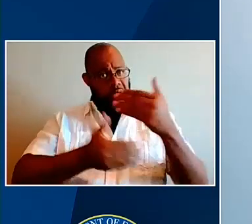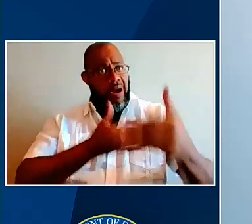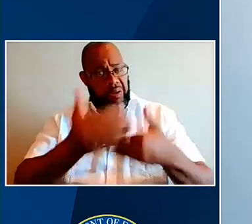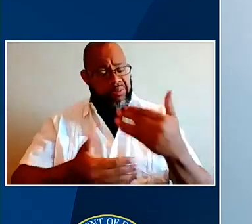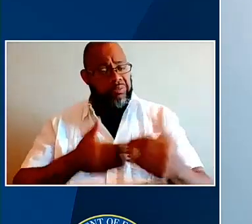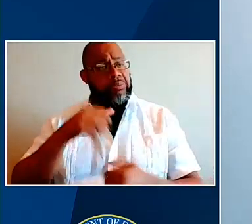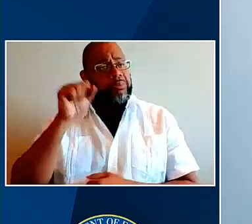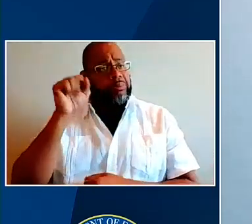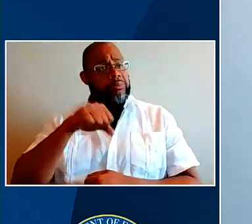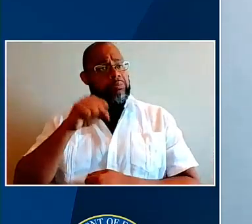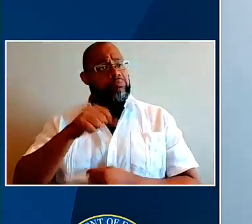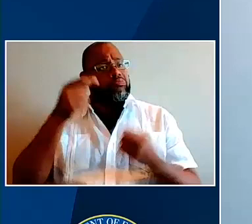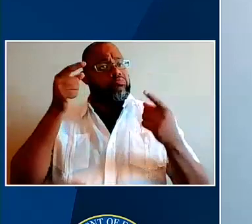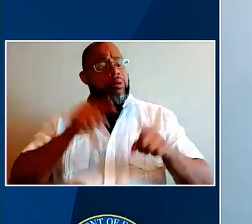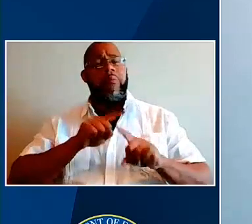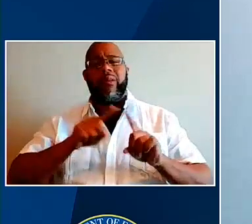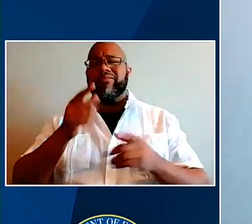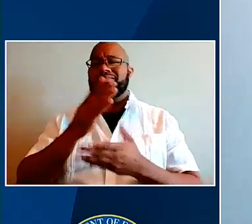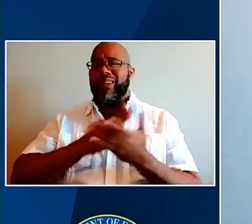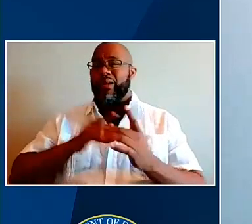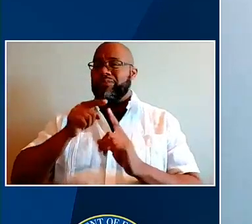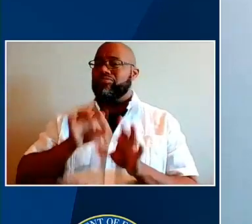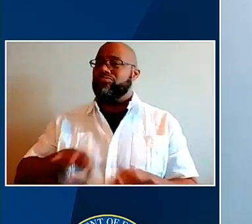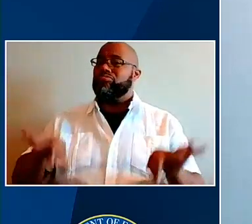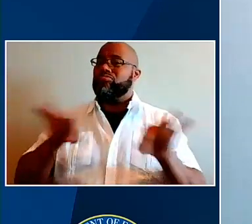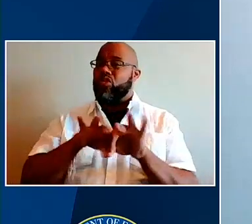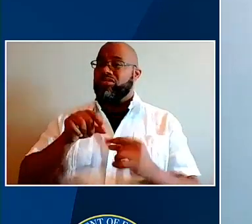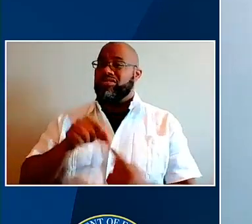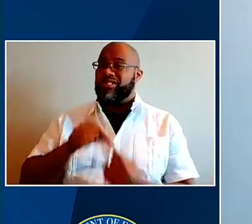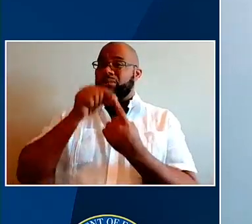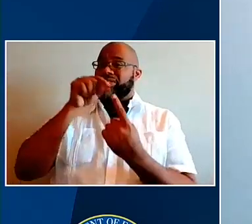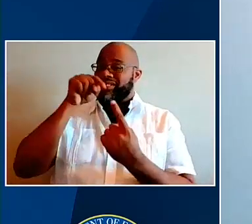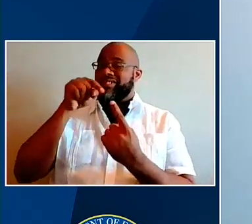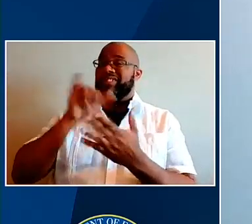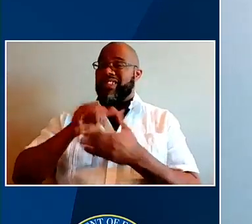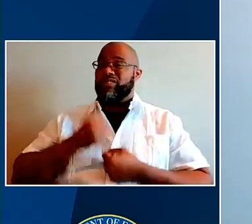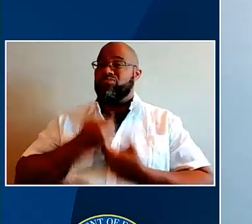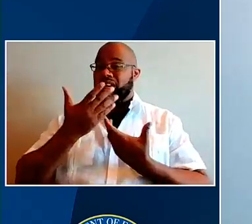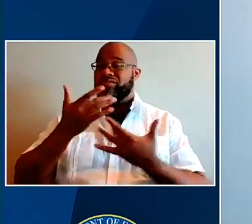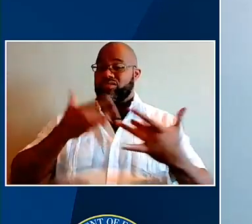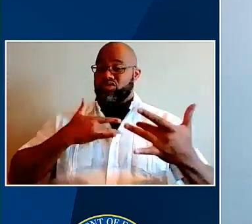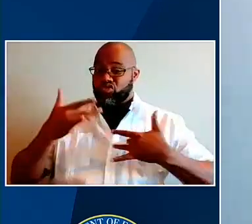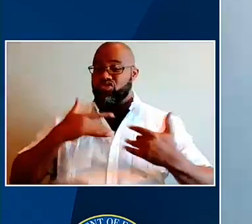consensus, there were significant concerns expressed around other areas throughout